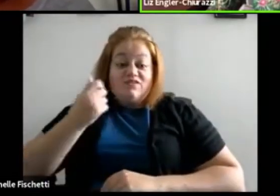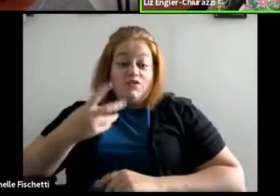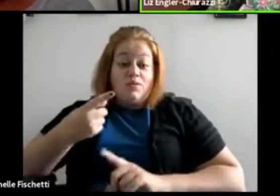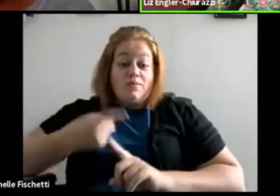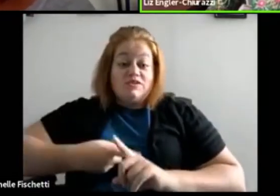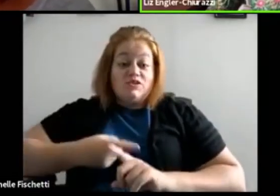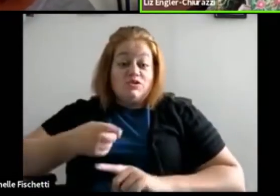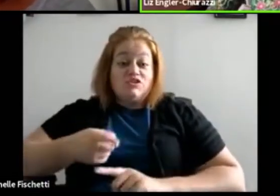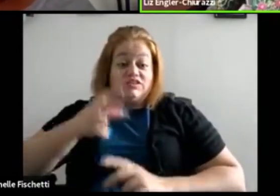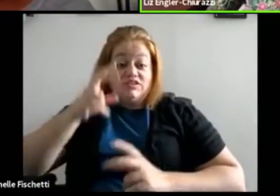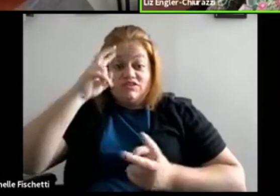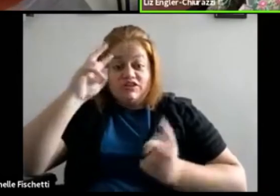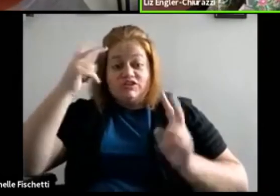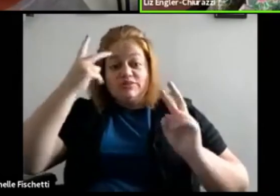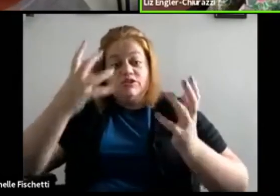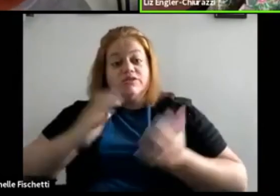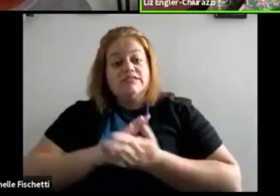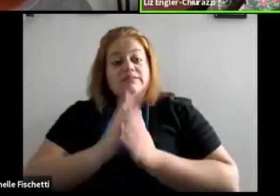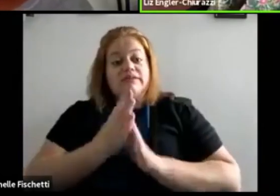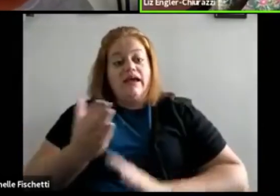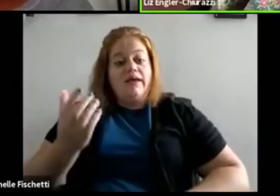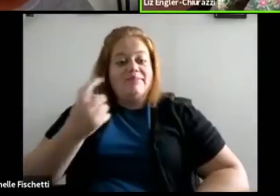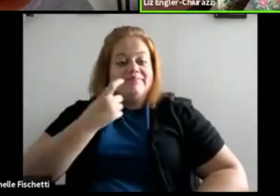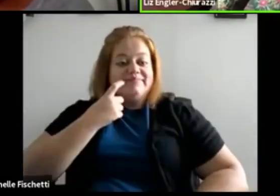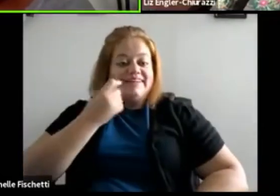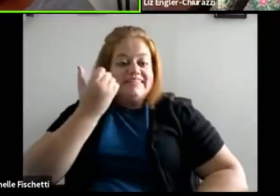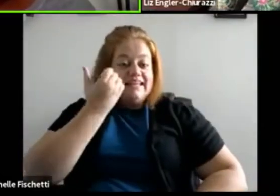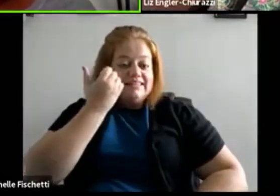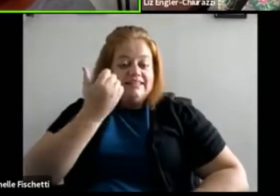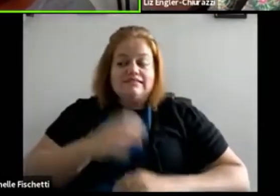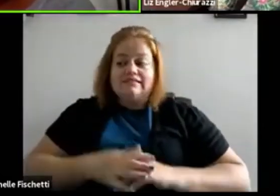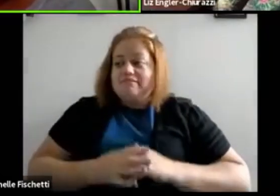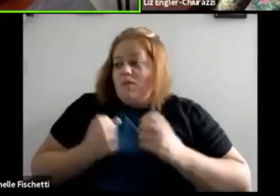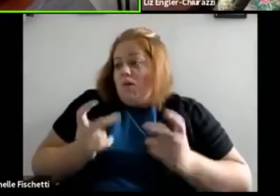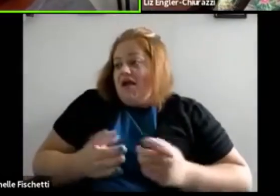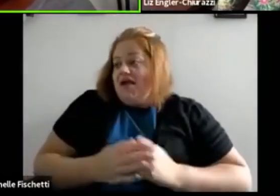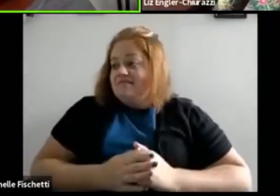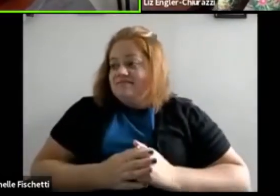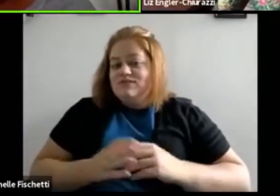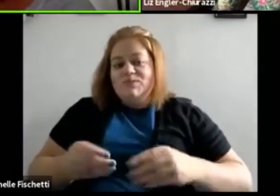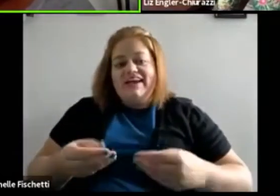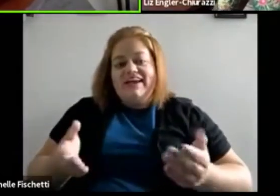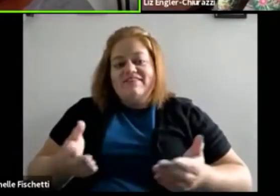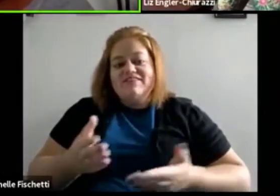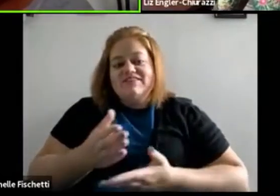in dentistry and we said okay, here's a couple resources to learn more